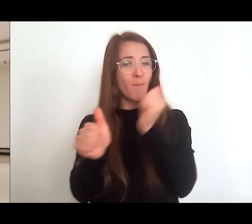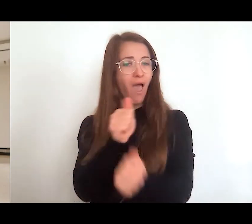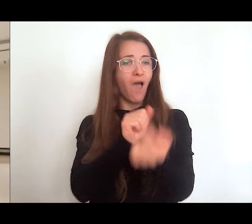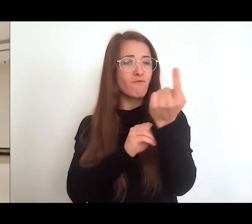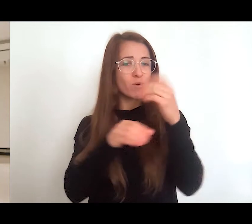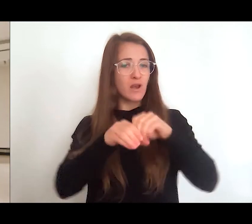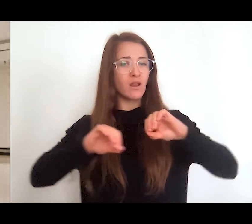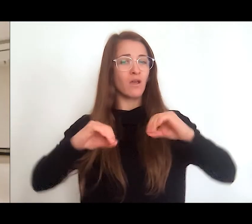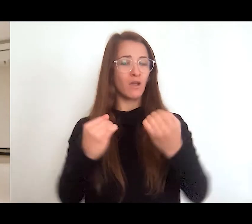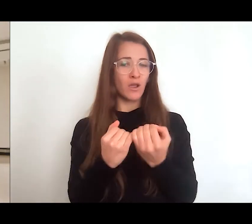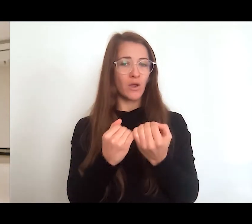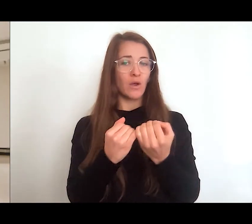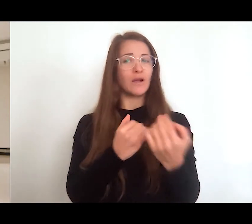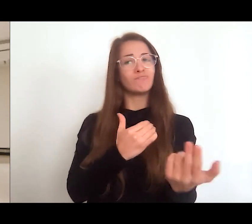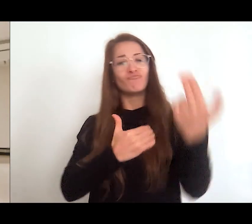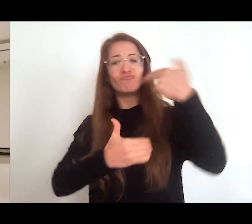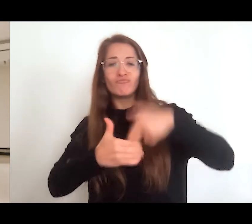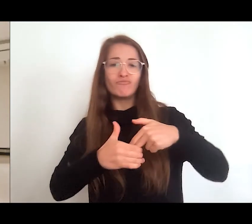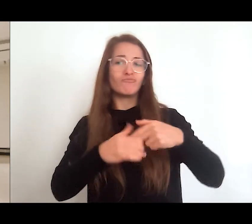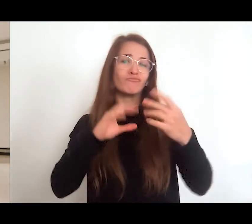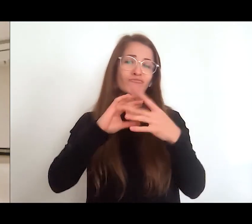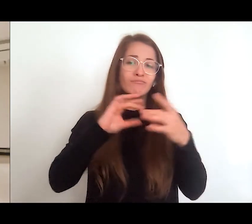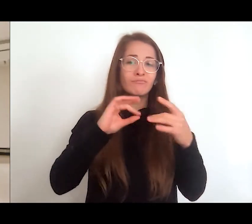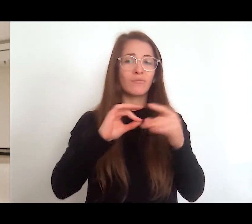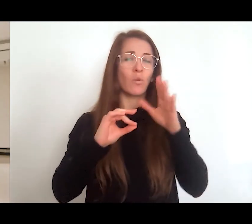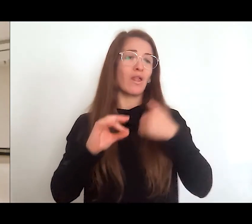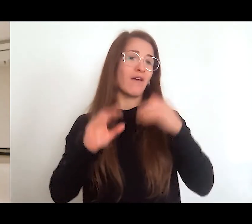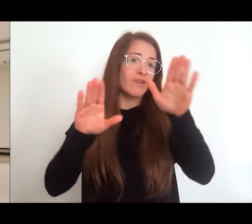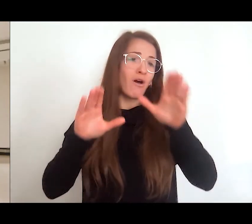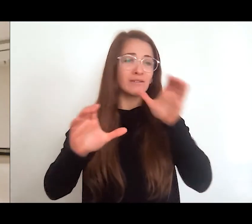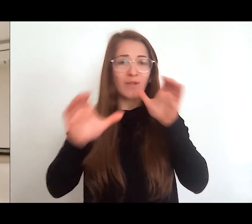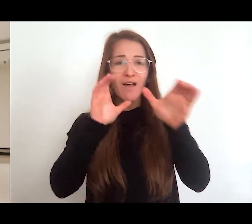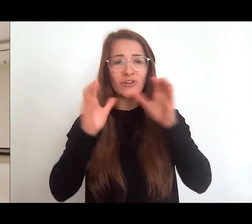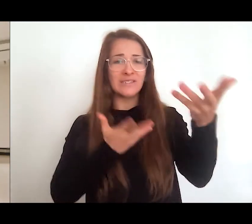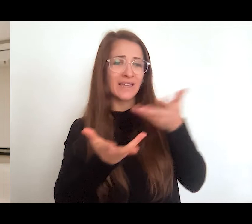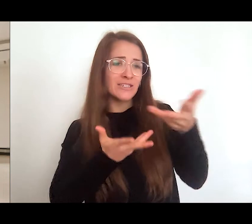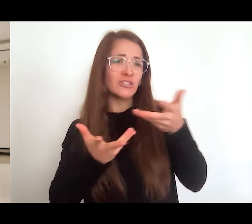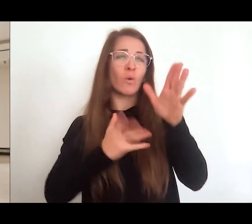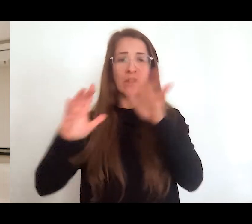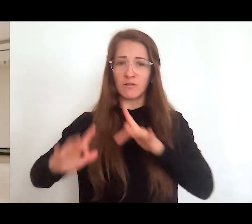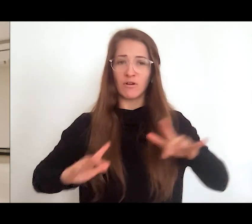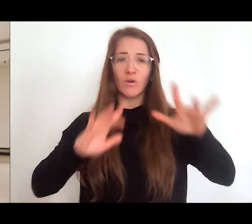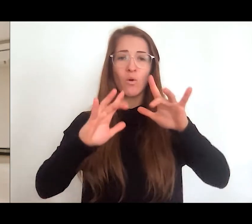IT REQUIRES A LOT OF TRUST FROM EVERYONE IN THE ORGANIZATION TO COME ON AND NOW THAT WE'LL HAVE